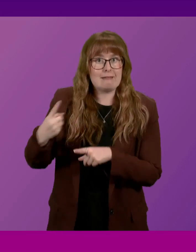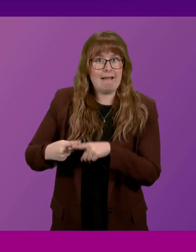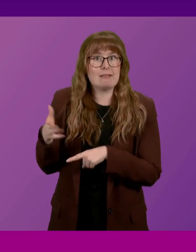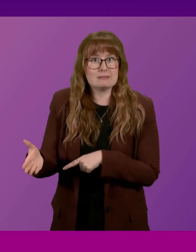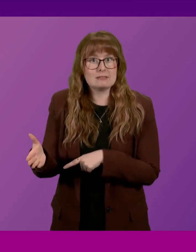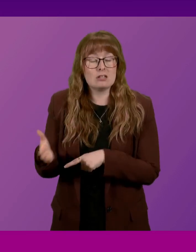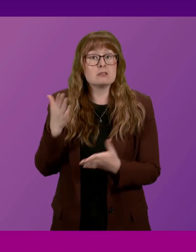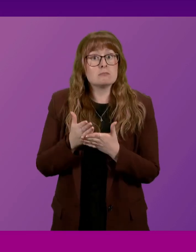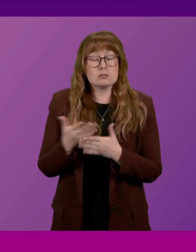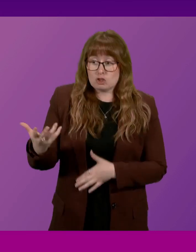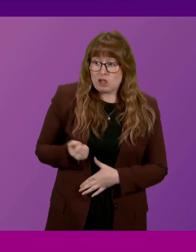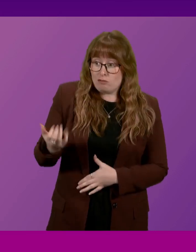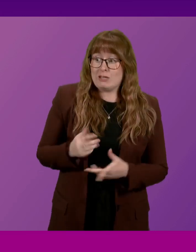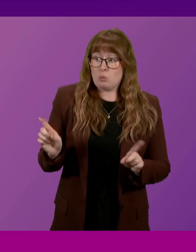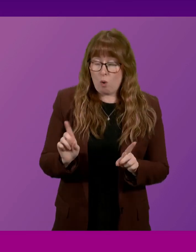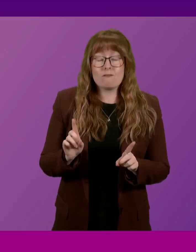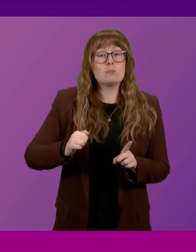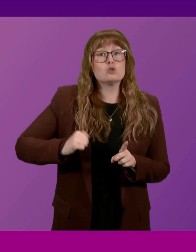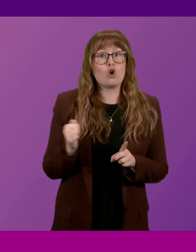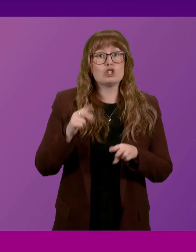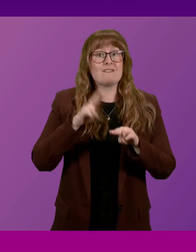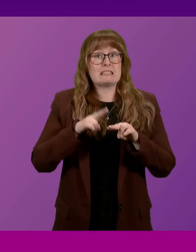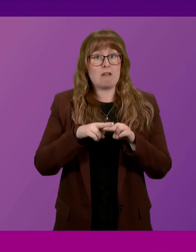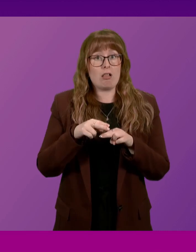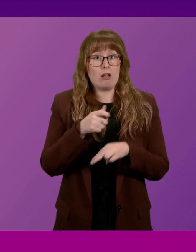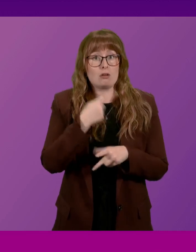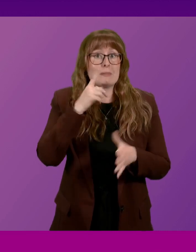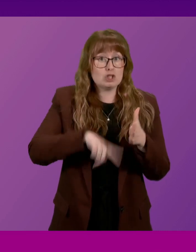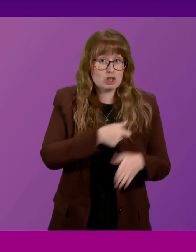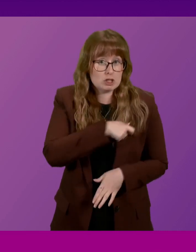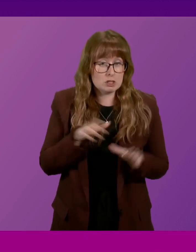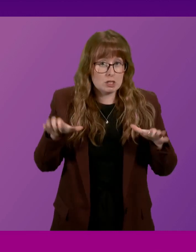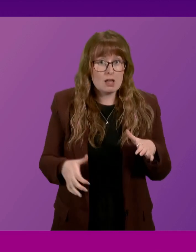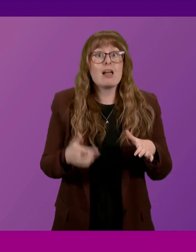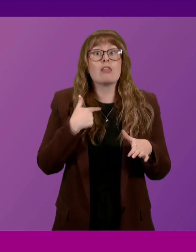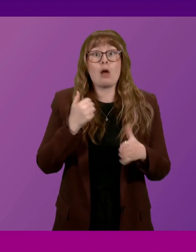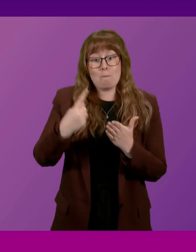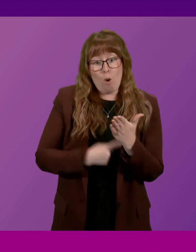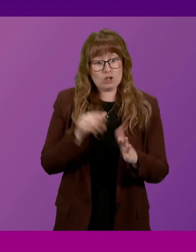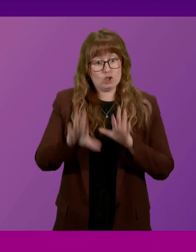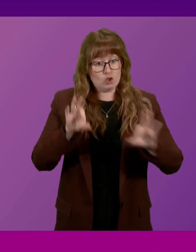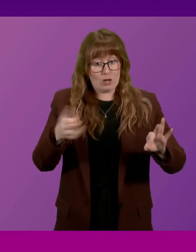According to the Scottish Fiscal Commission, the policy choices that we have made will raise up